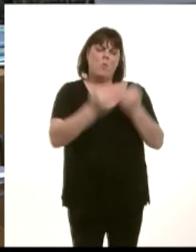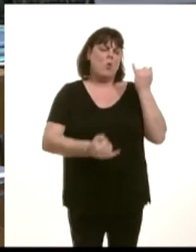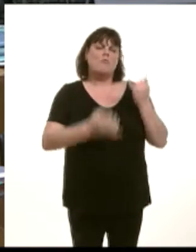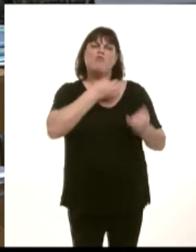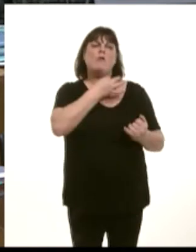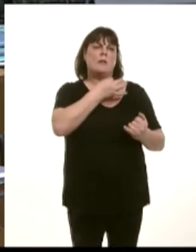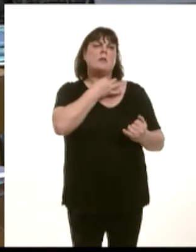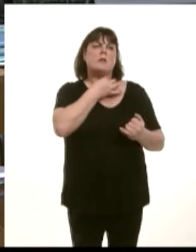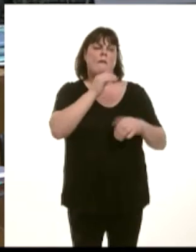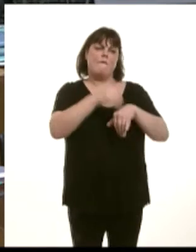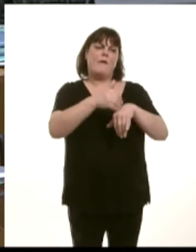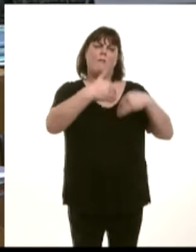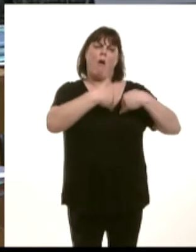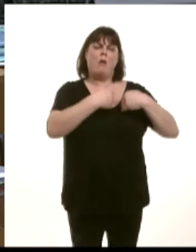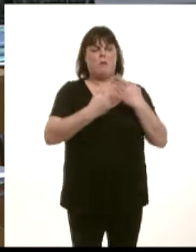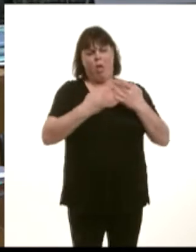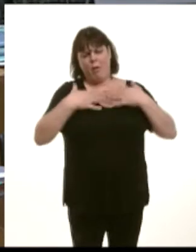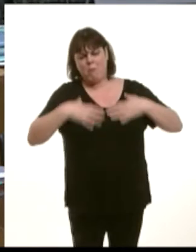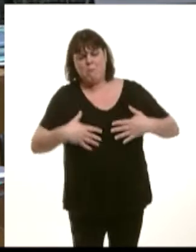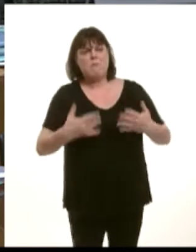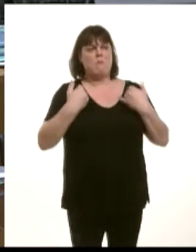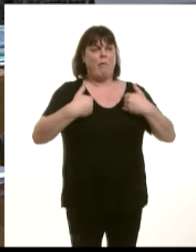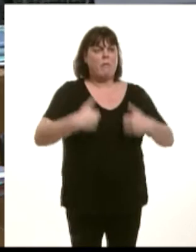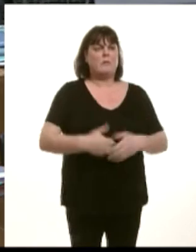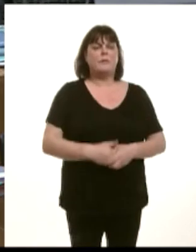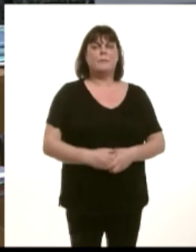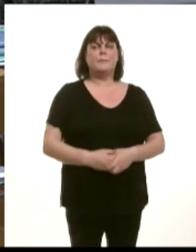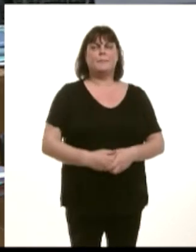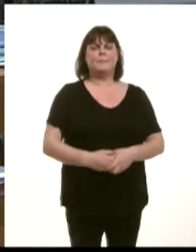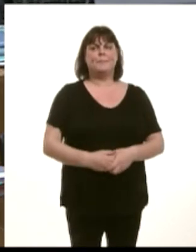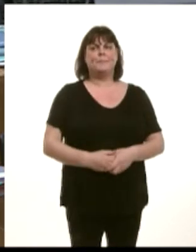and other problems as well, and, of course, issues such as too much alcohol, diet—and